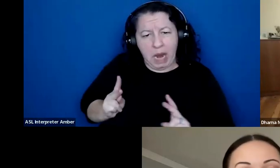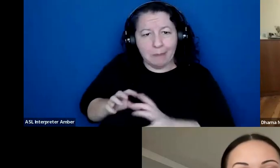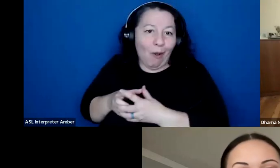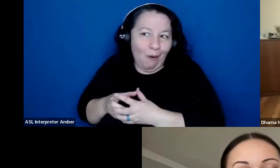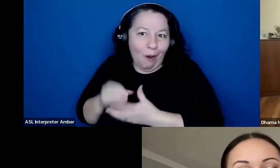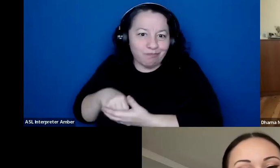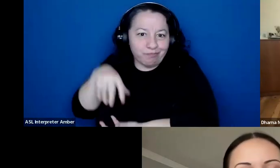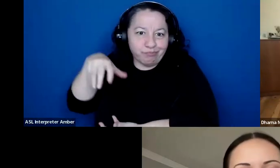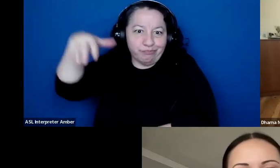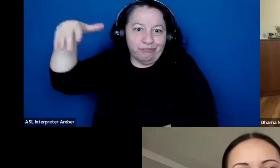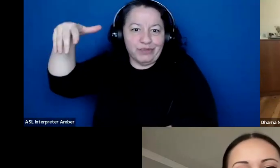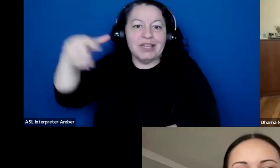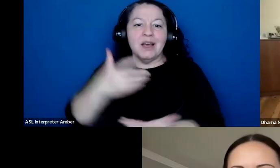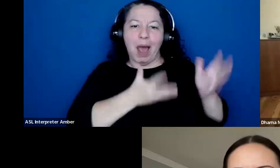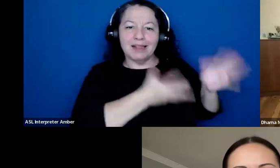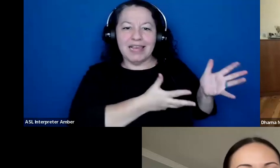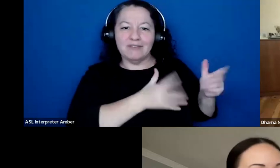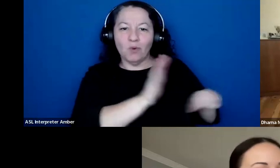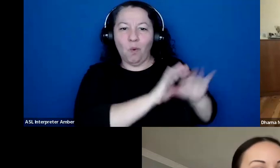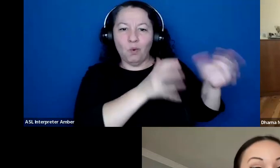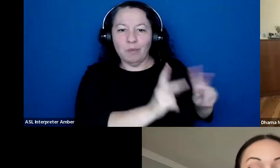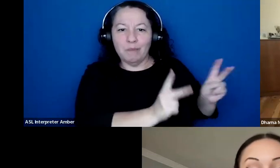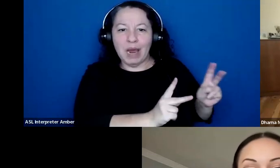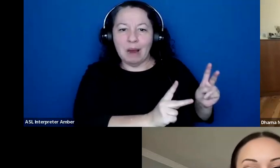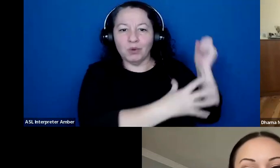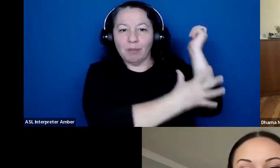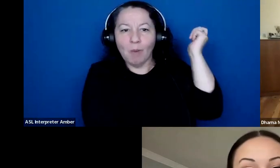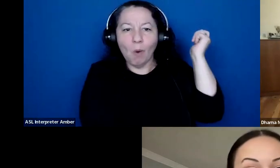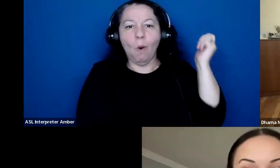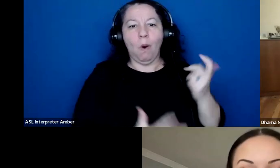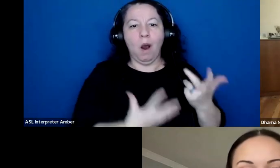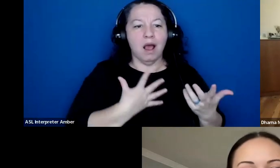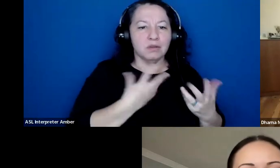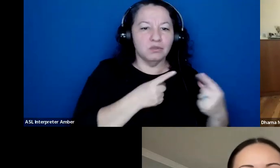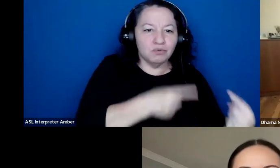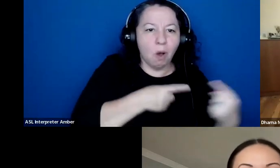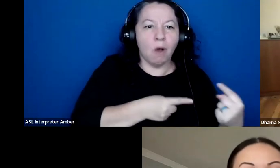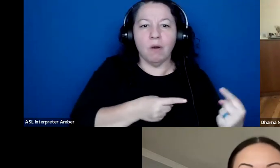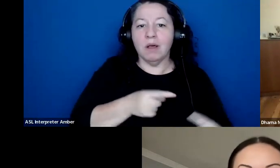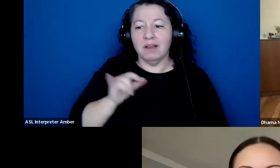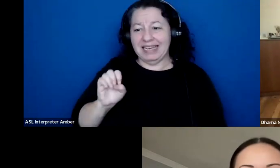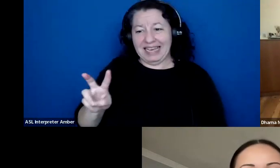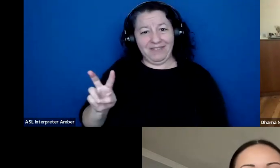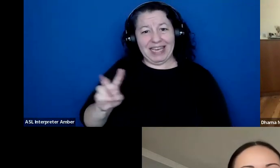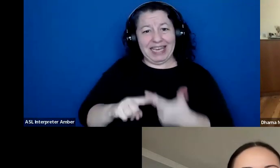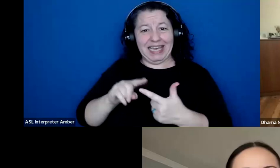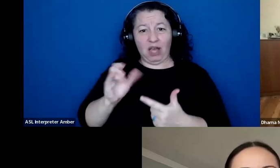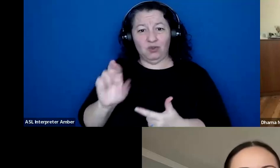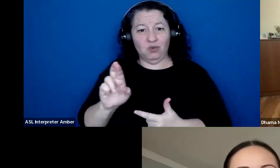behind entire people because that's what, you know, EV, that's what electric vehicles do, that's what solar panels do, unfortunately.